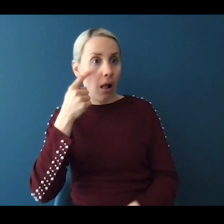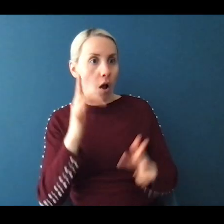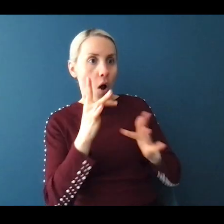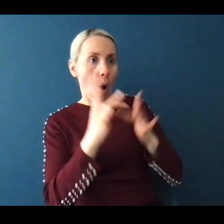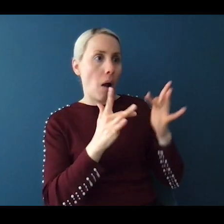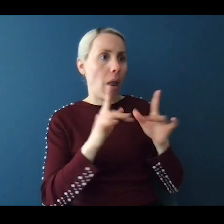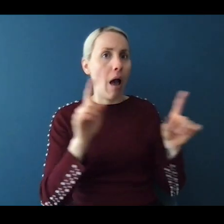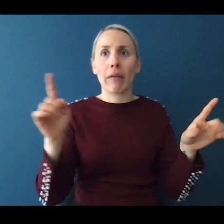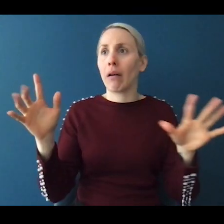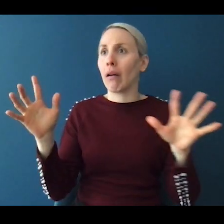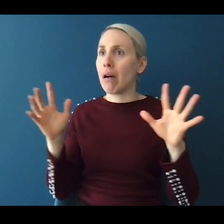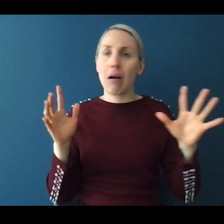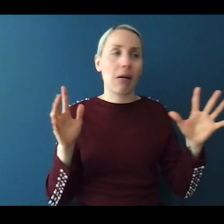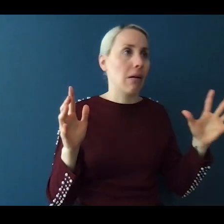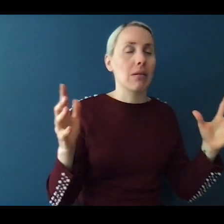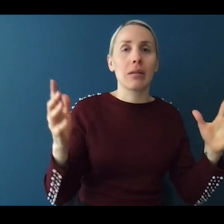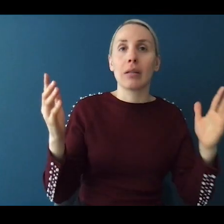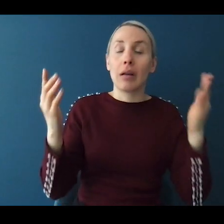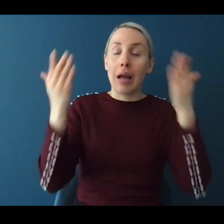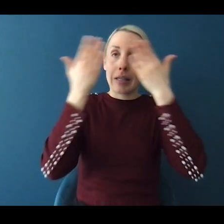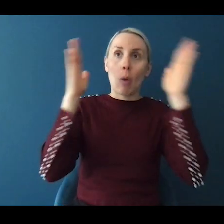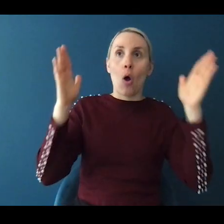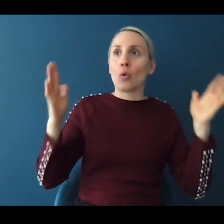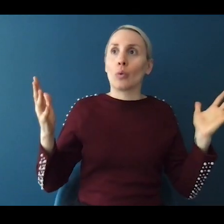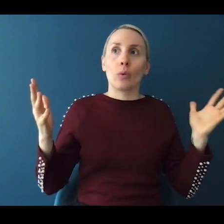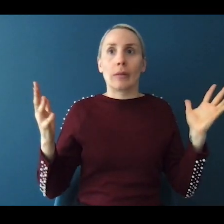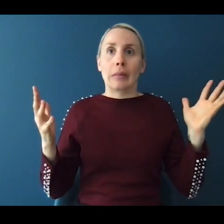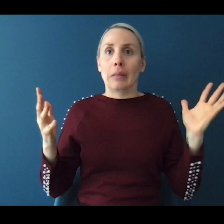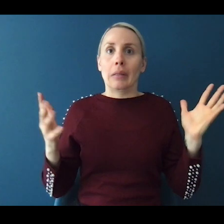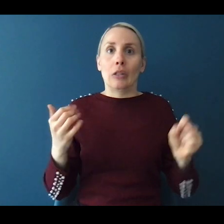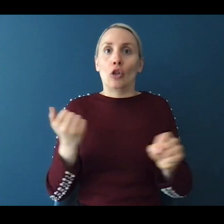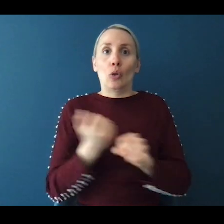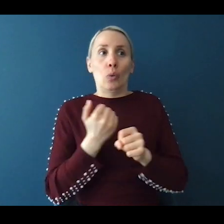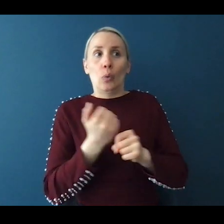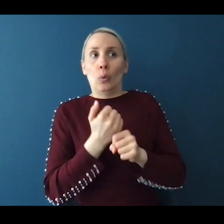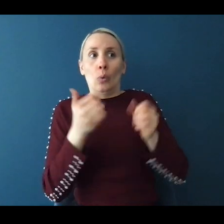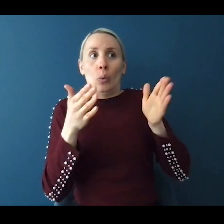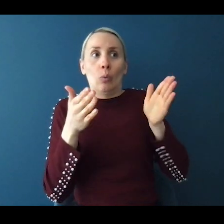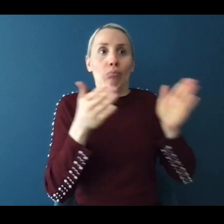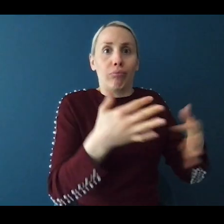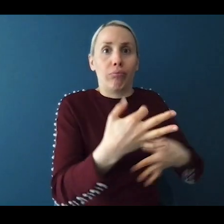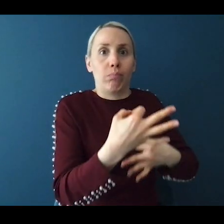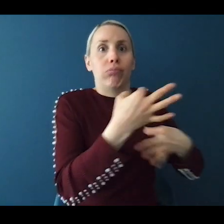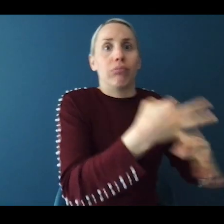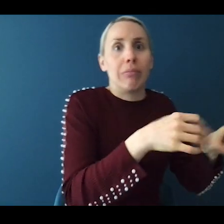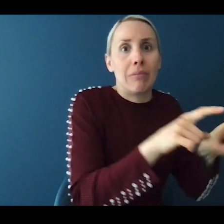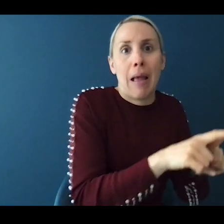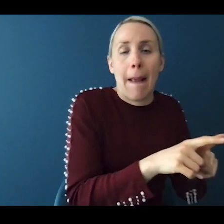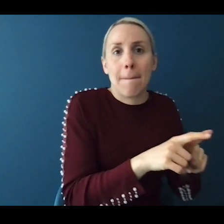exposed to so much work that you naturally end up doing that so that month in isolation